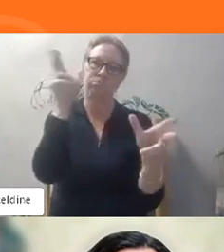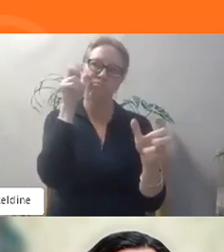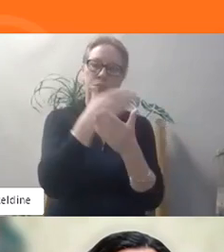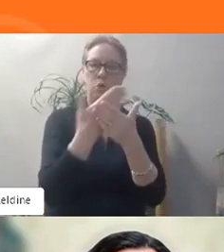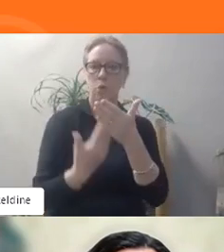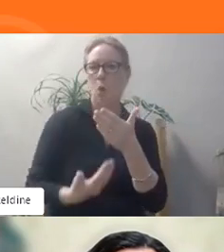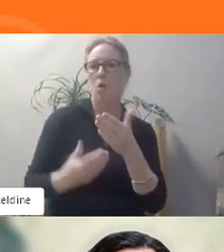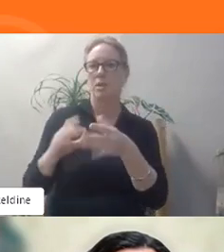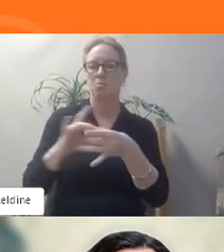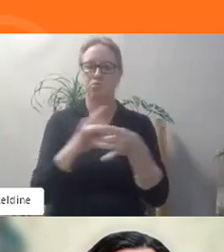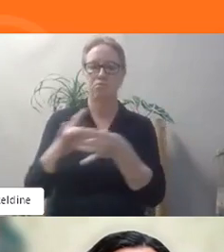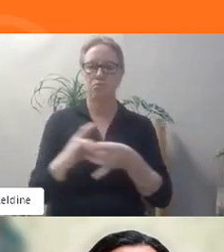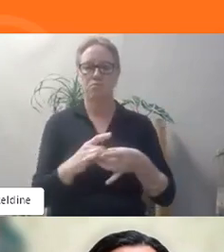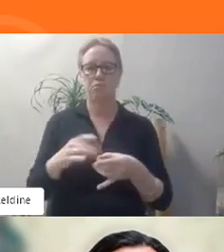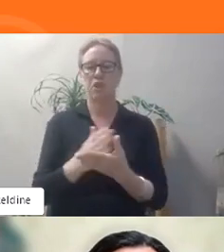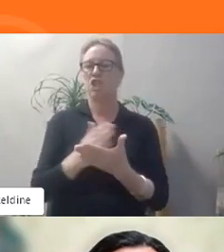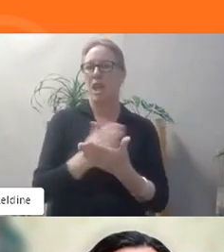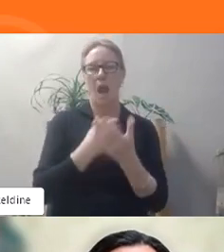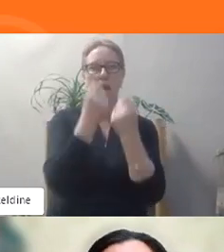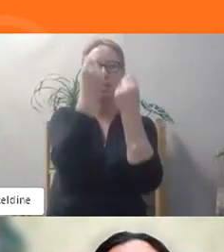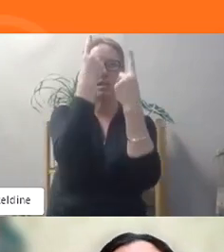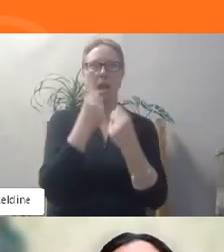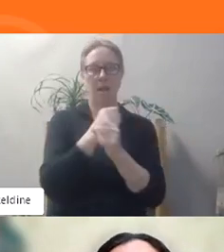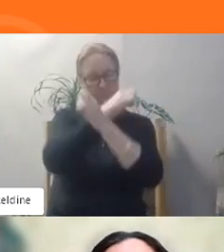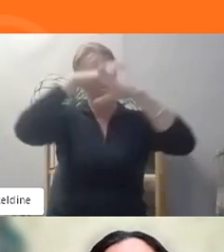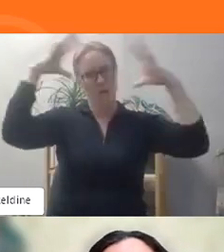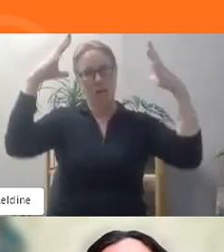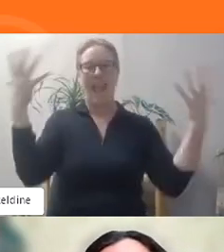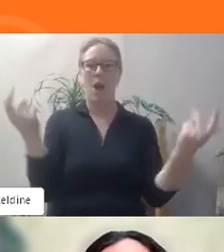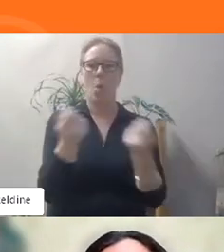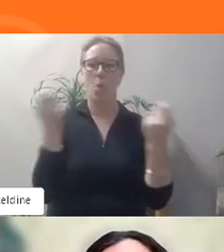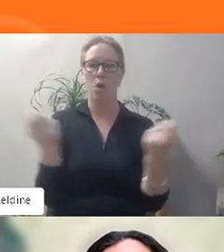and a shared vision, how this can work going ahead. We use this data